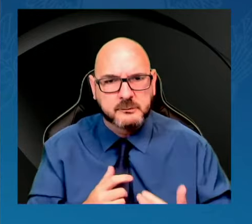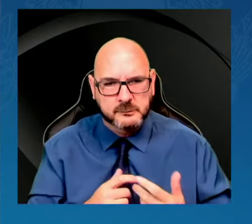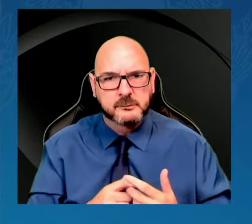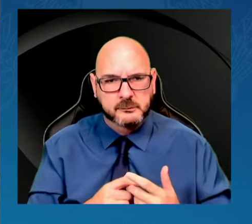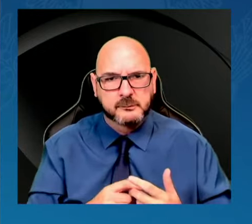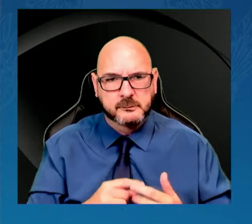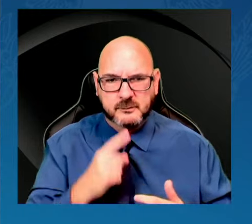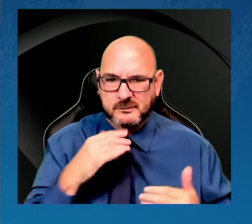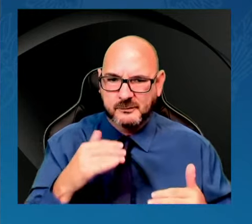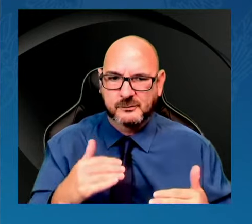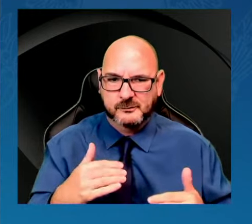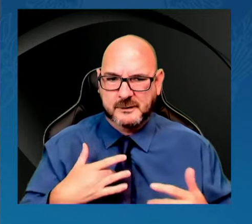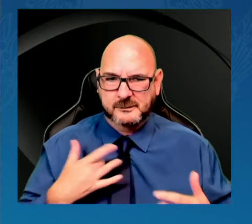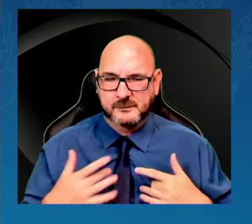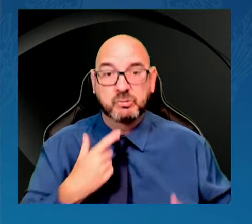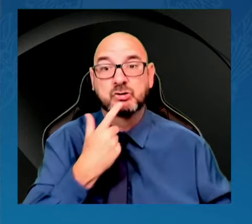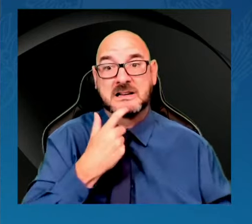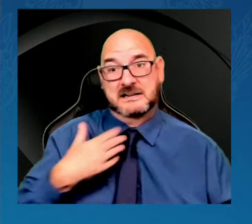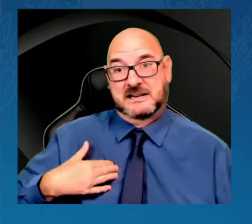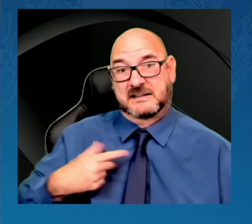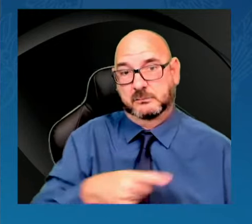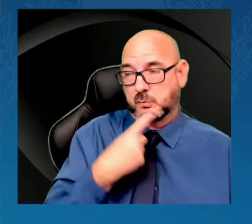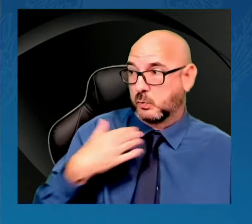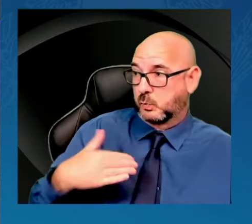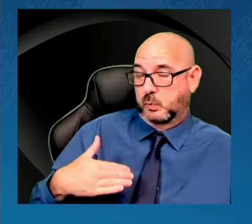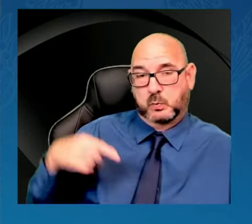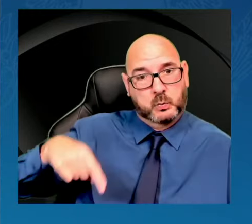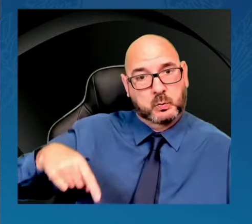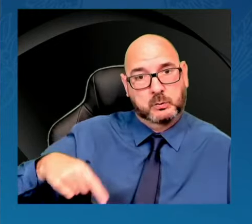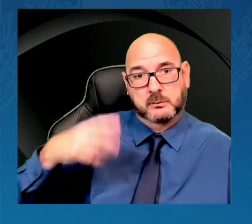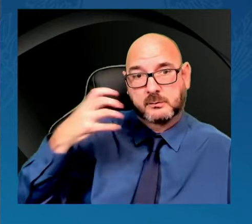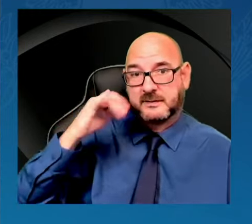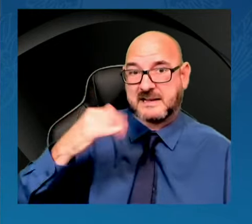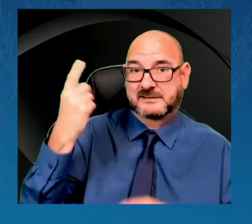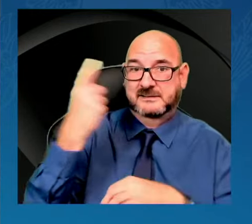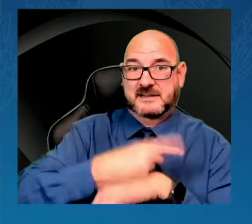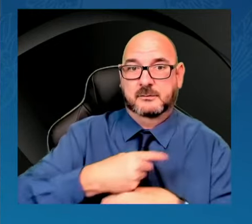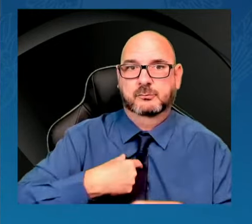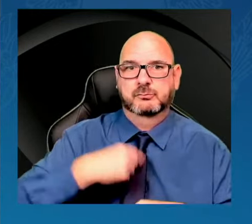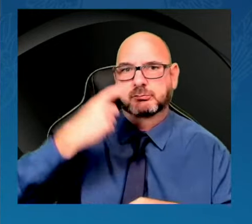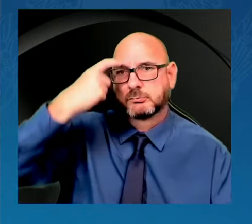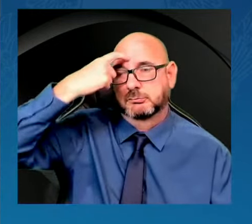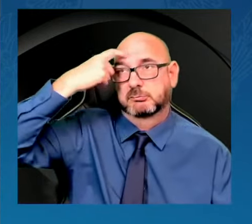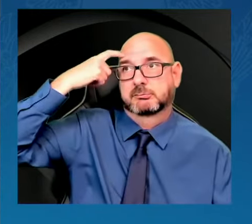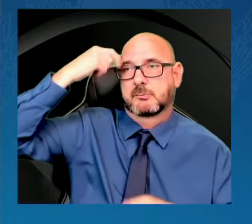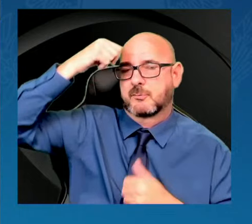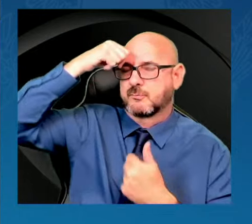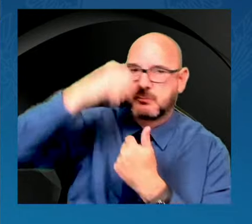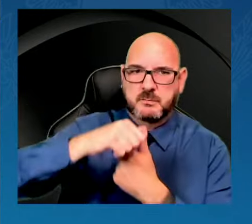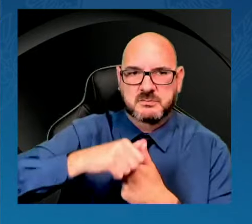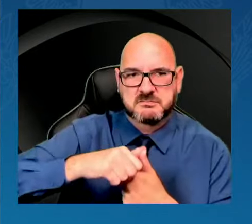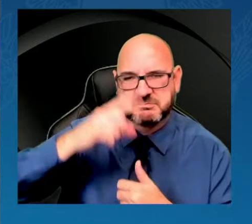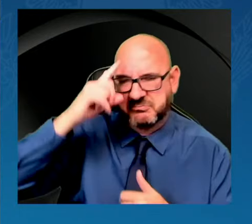Something that I'll remember forever. And I just want to thank you so much, Madam Vice President -- The Vice President: Thank you.